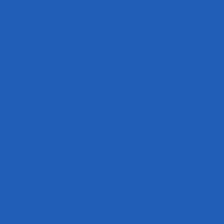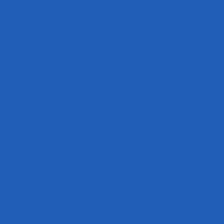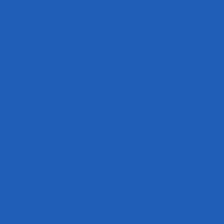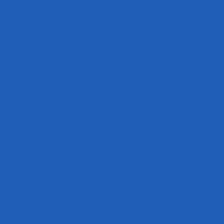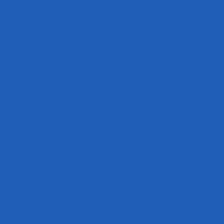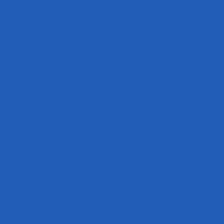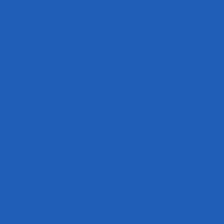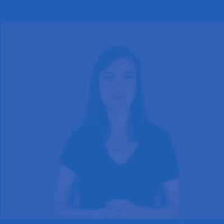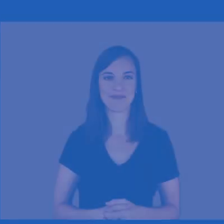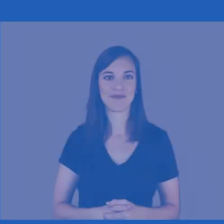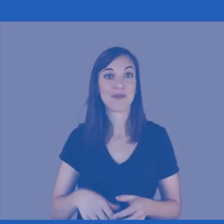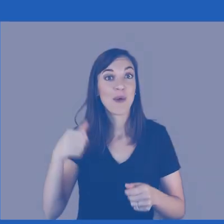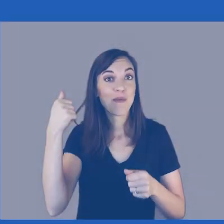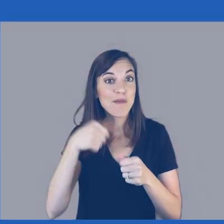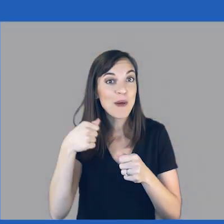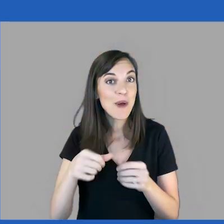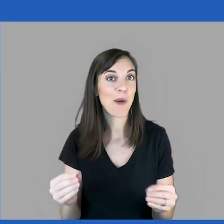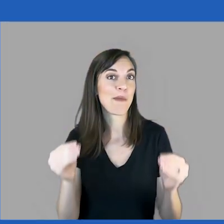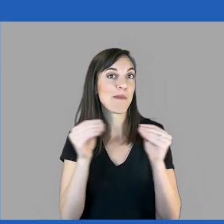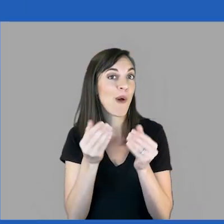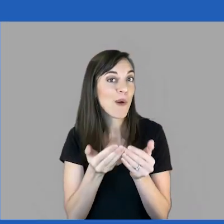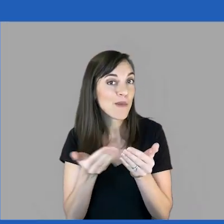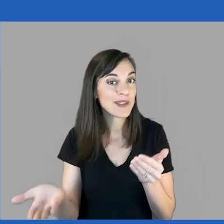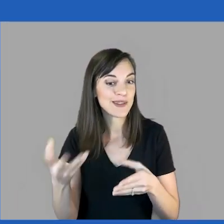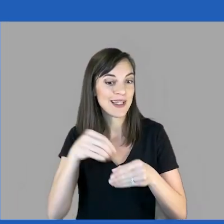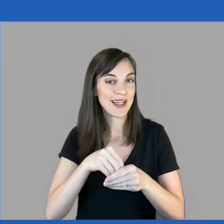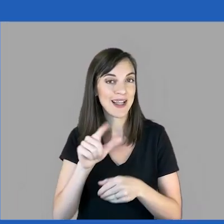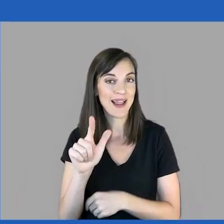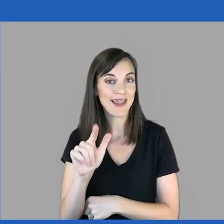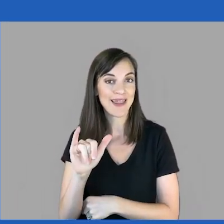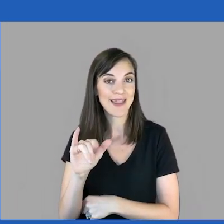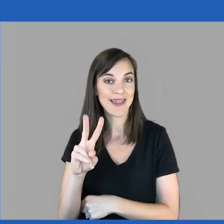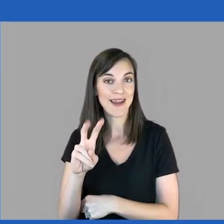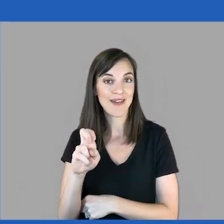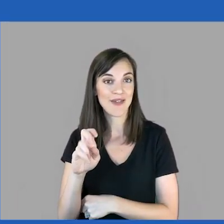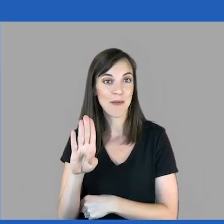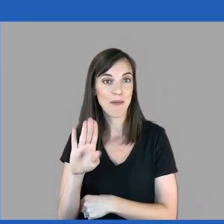Remember to check out additional resources in the LiveBinder. You can access the LiveBinder